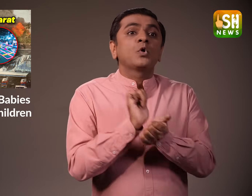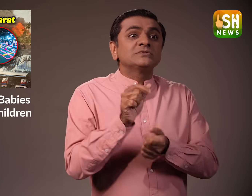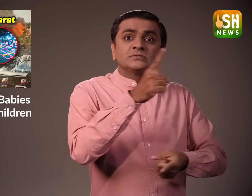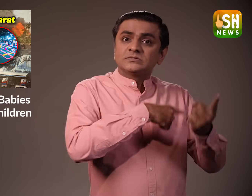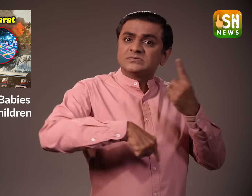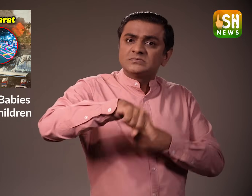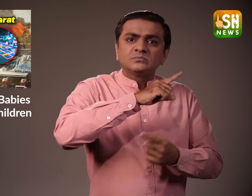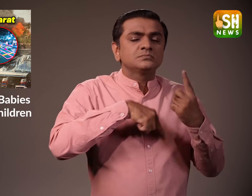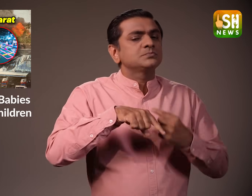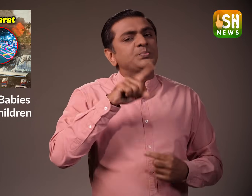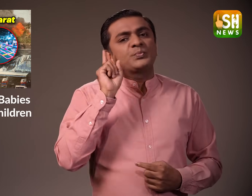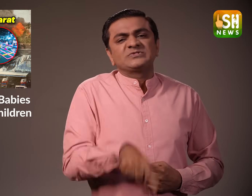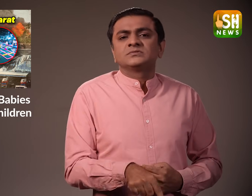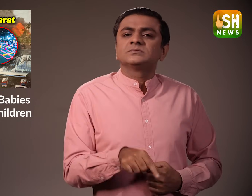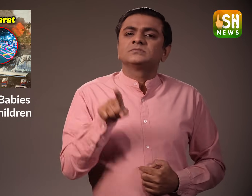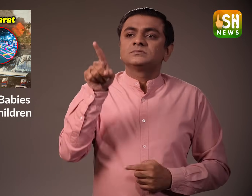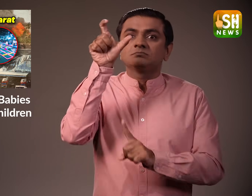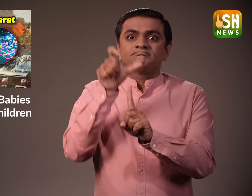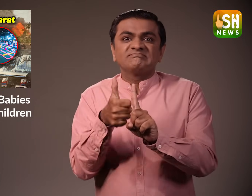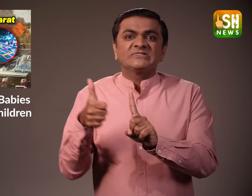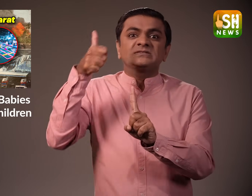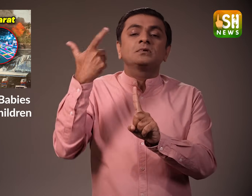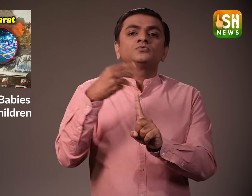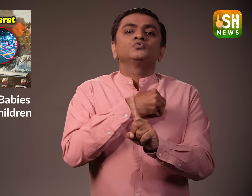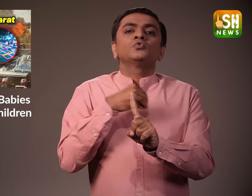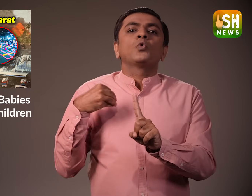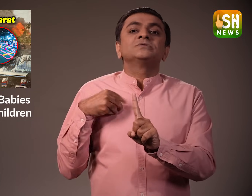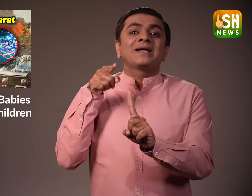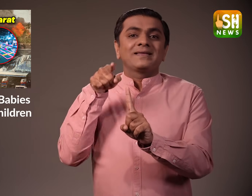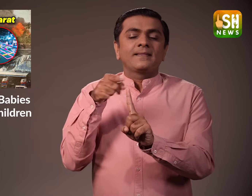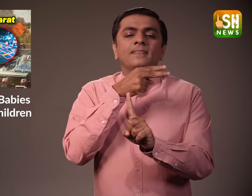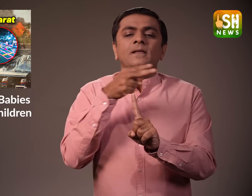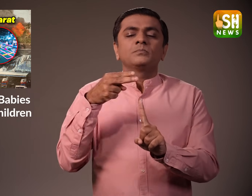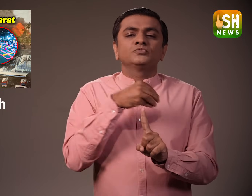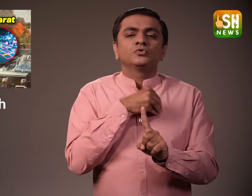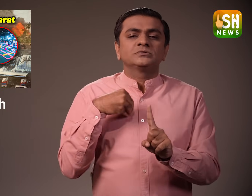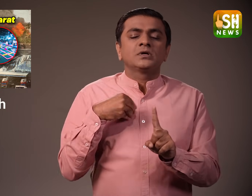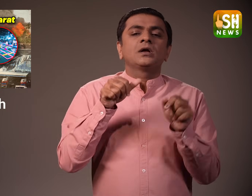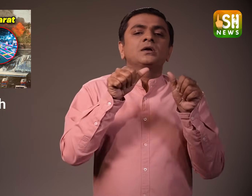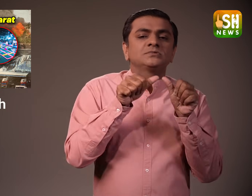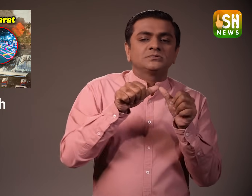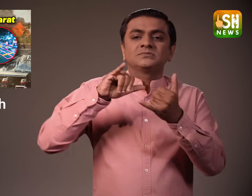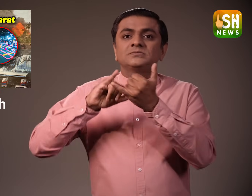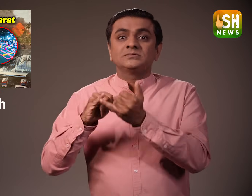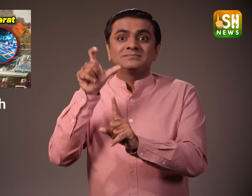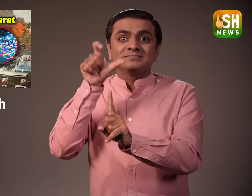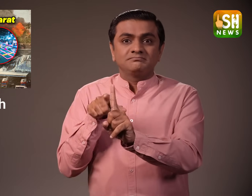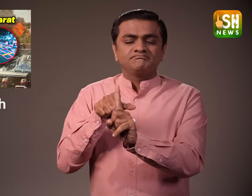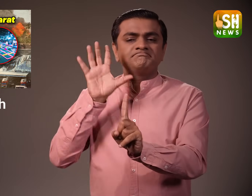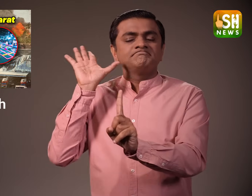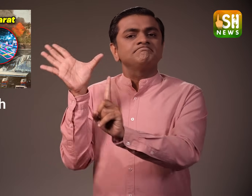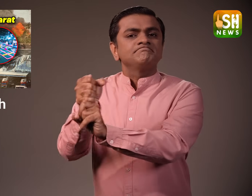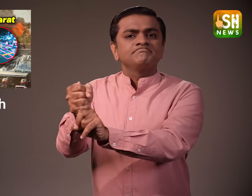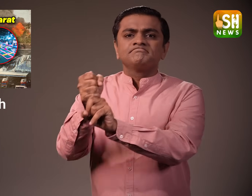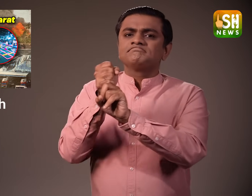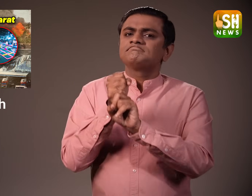The Delhi Police have arrested the senior doctor named Dr. Akash Singh.